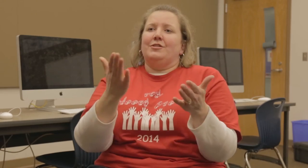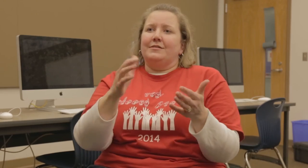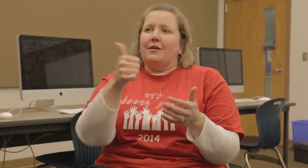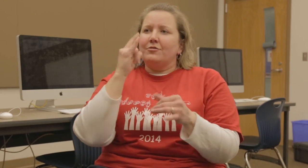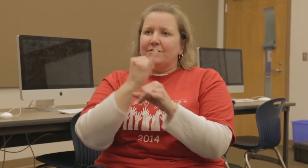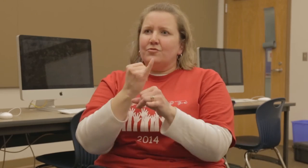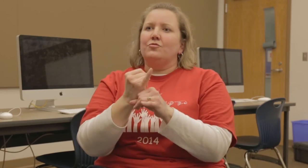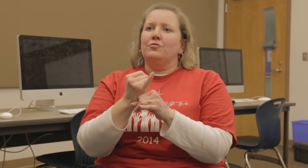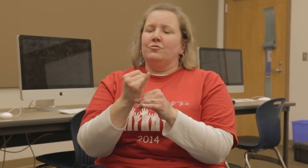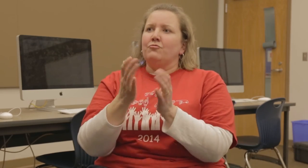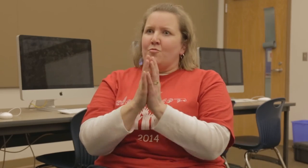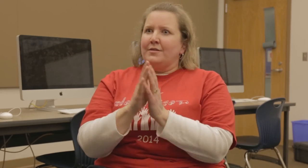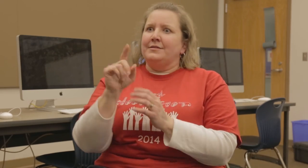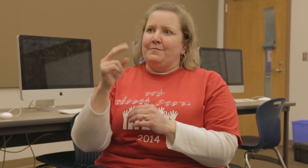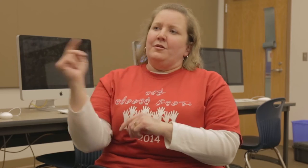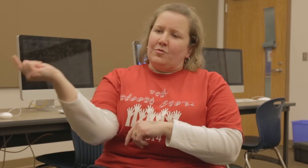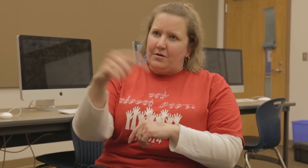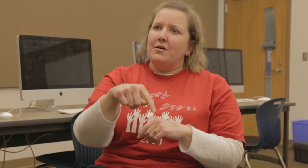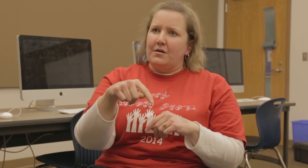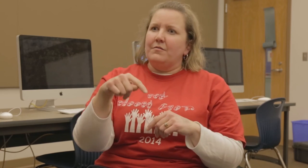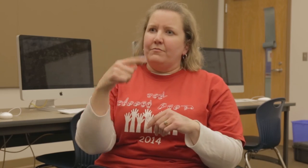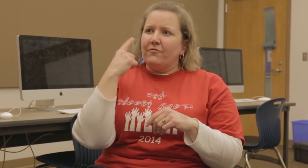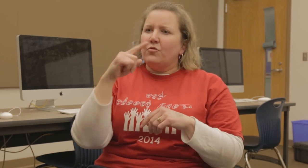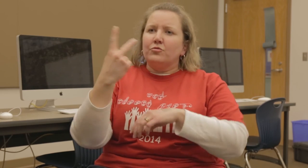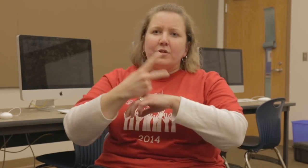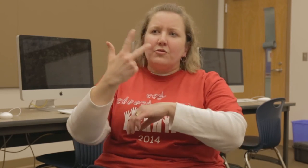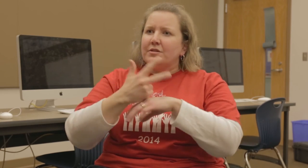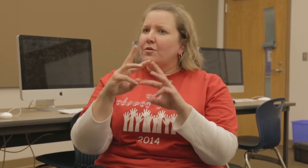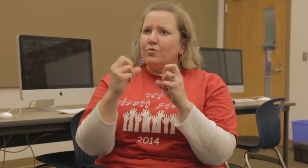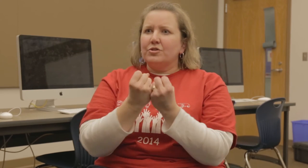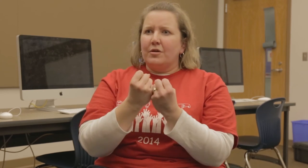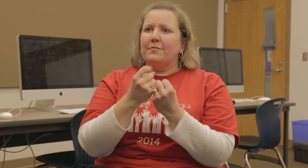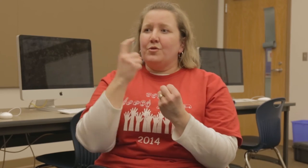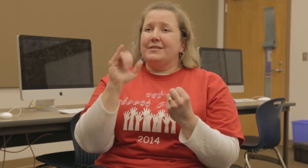I would suggest other schools to request D-PAN to come host 2-3 day workshop.